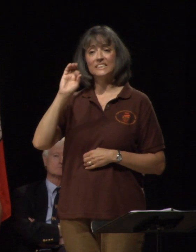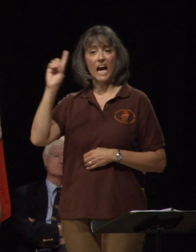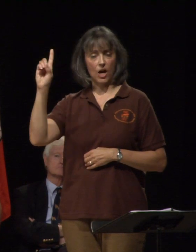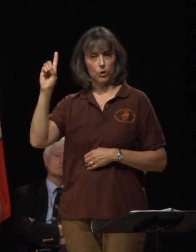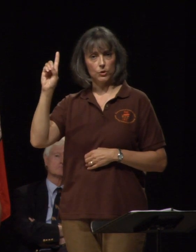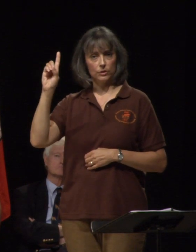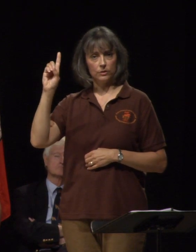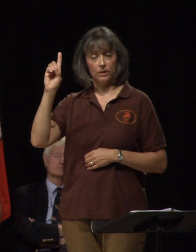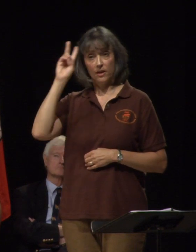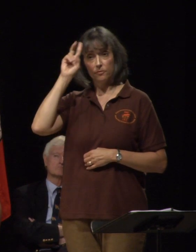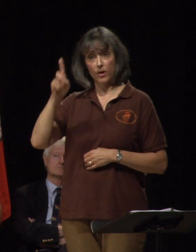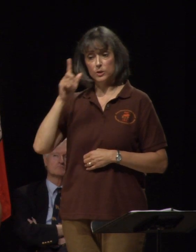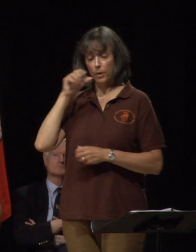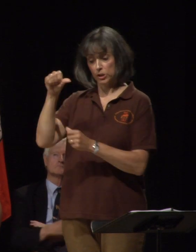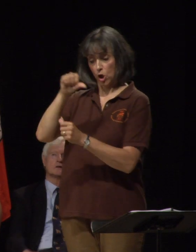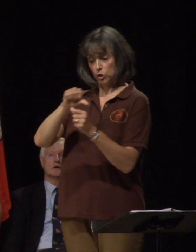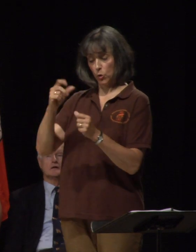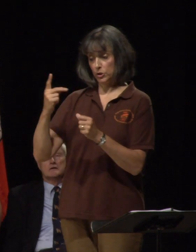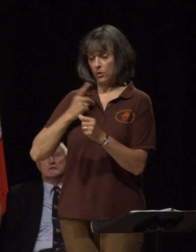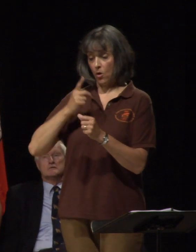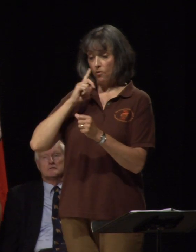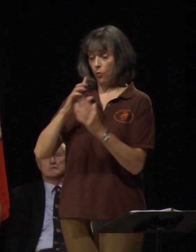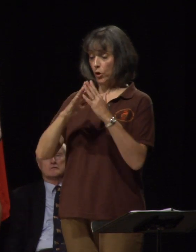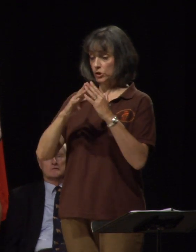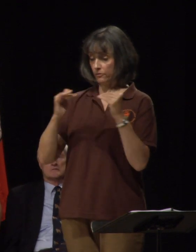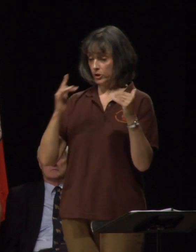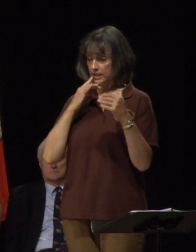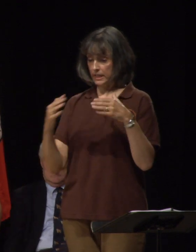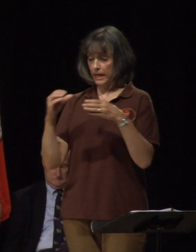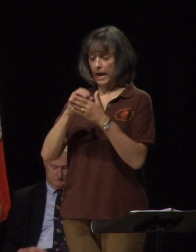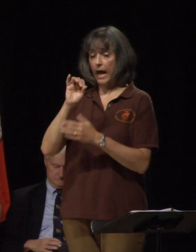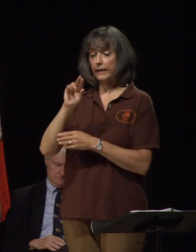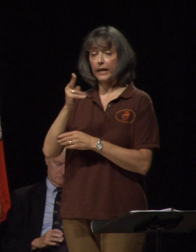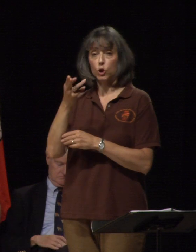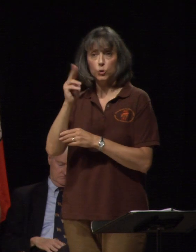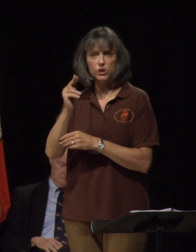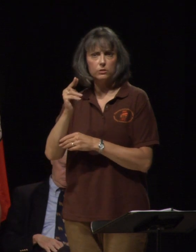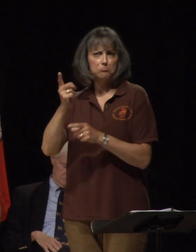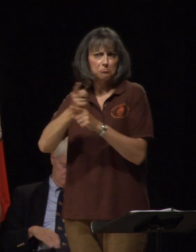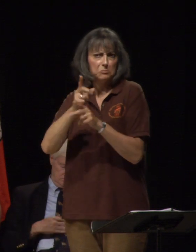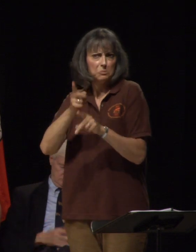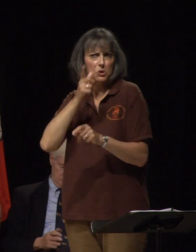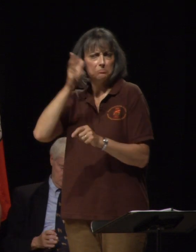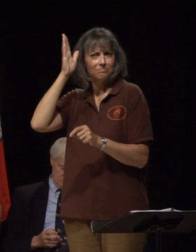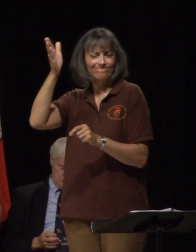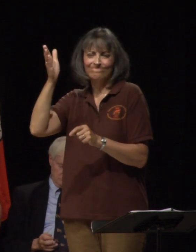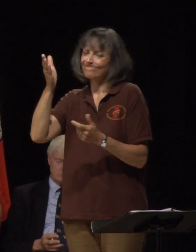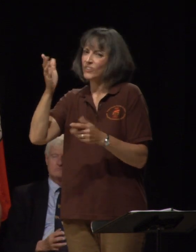FOR DIVERSITY AND INCLUSION AND A REGULAR SPEAKER AT THIS EVENT, IS UNABLE TO BE HERE TODAY DUE